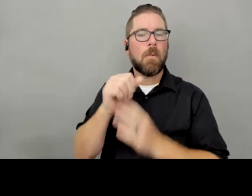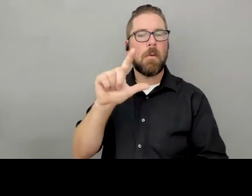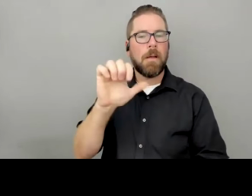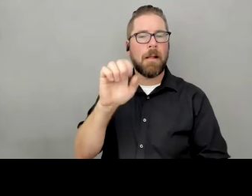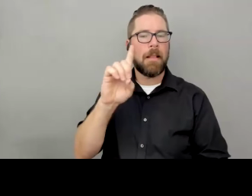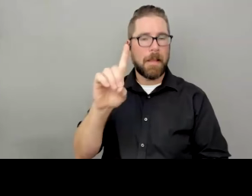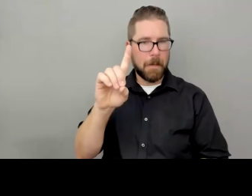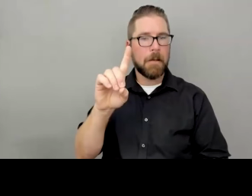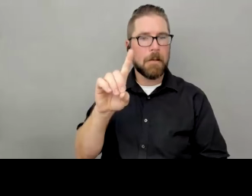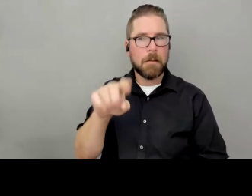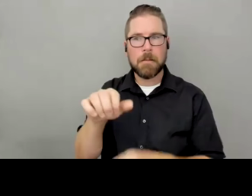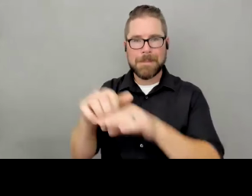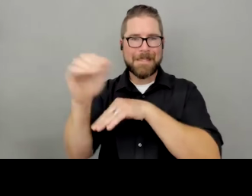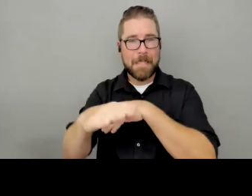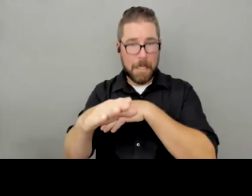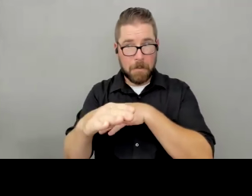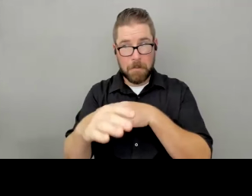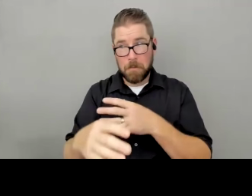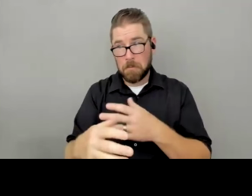and how many students, they may run that differently.